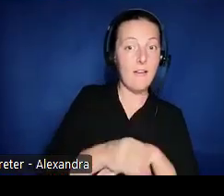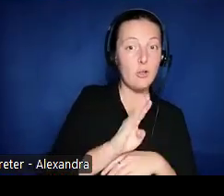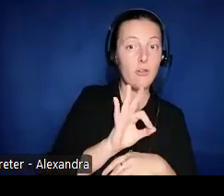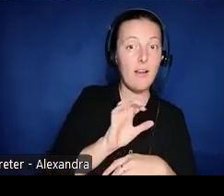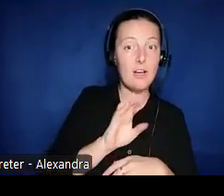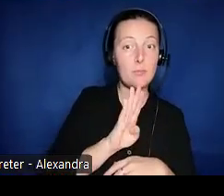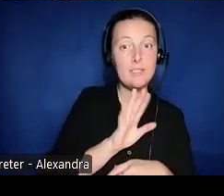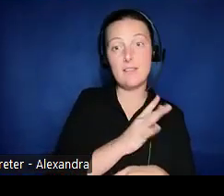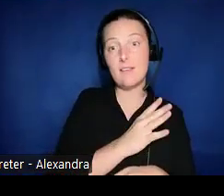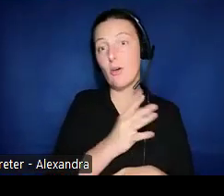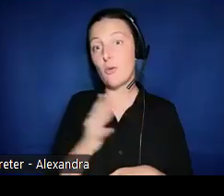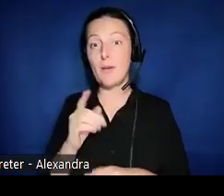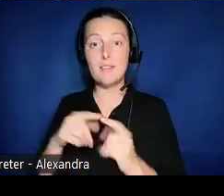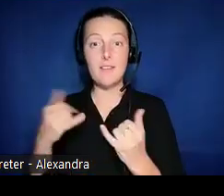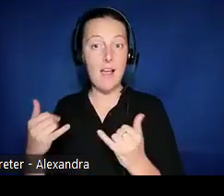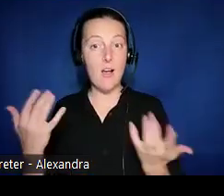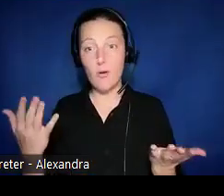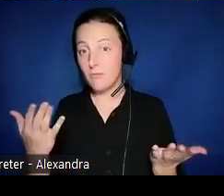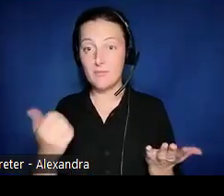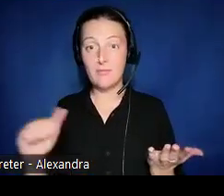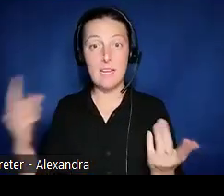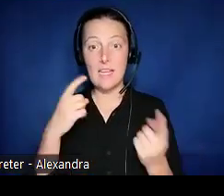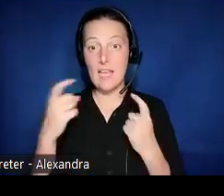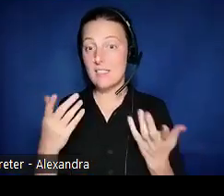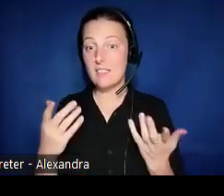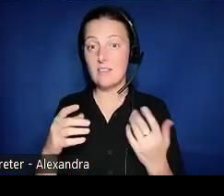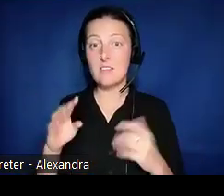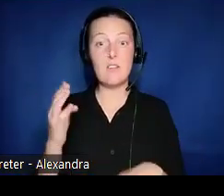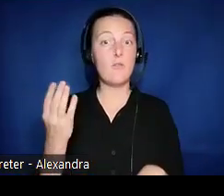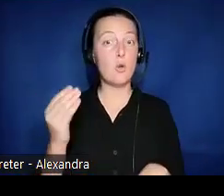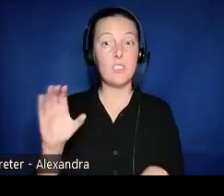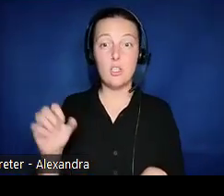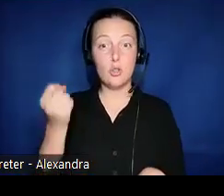anyone on 1400s. Okay, close. 1400s is close,